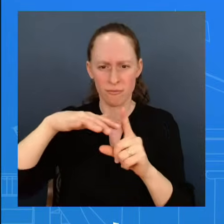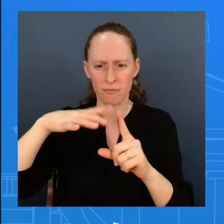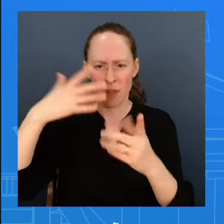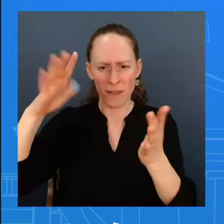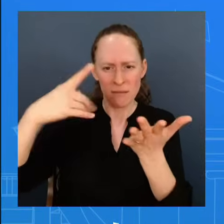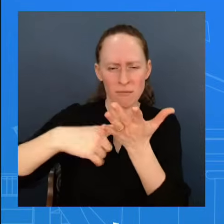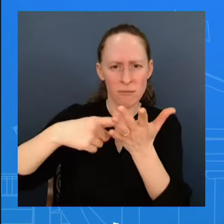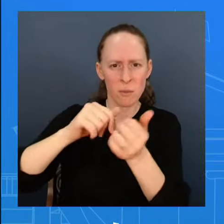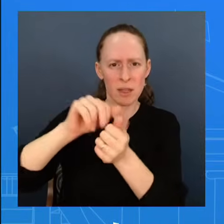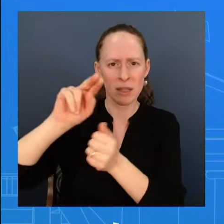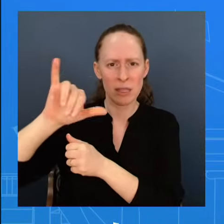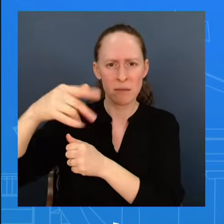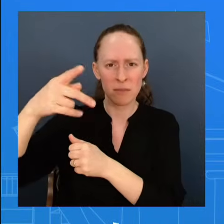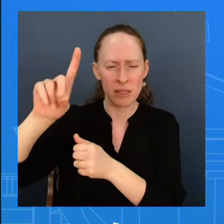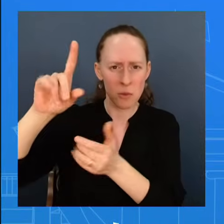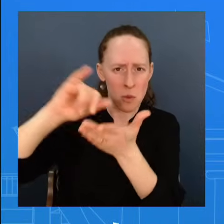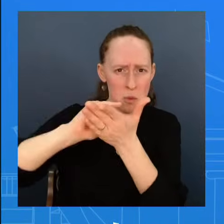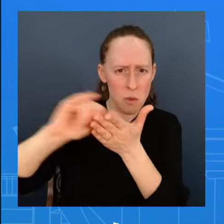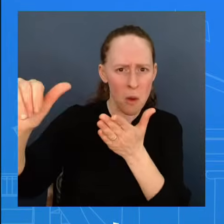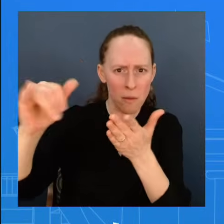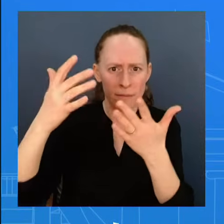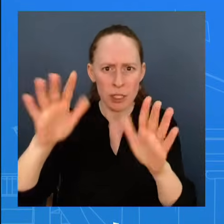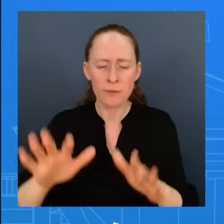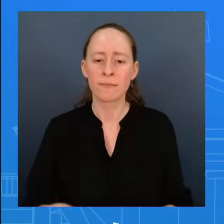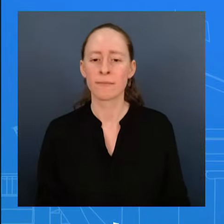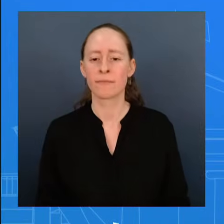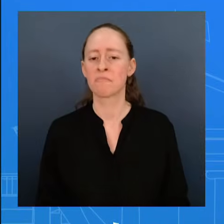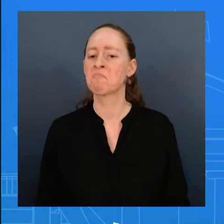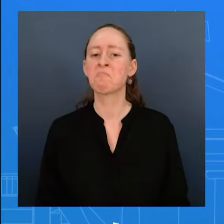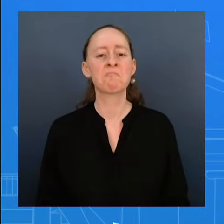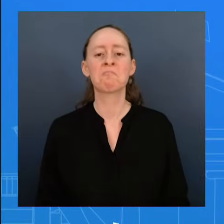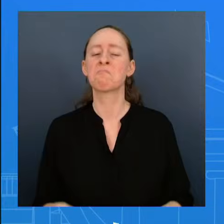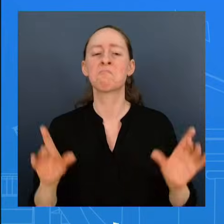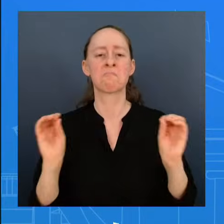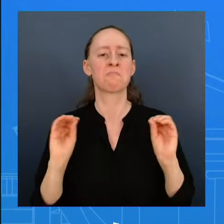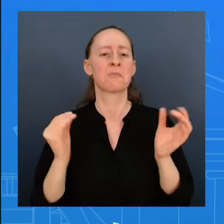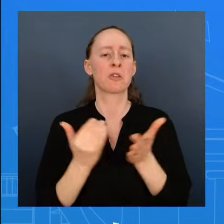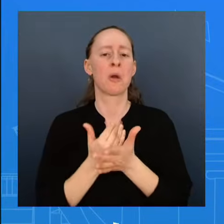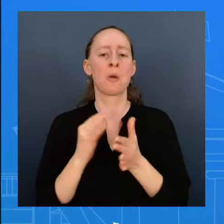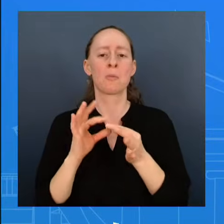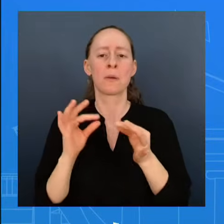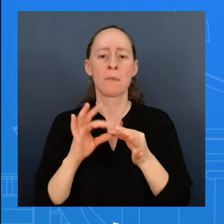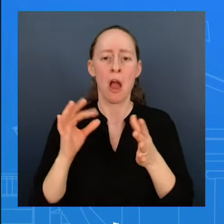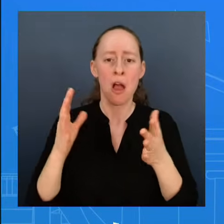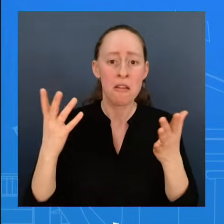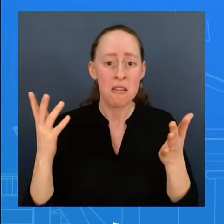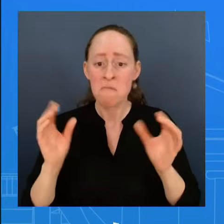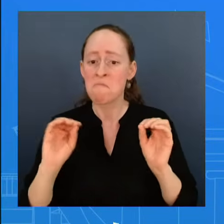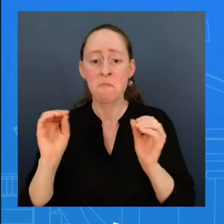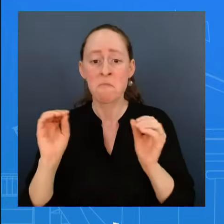Don't have anything to read out as far as a conversation with the mayor from the President. But I think we've been very, very clear